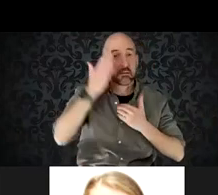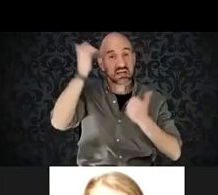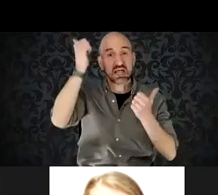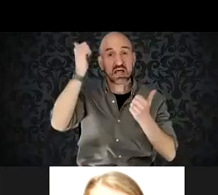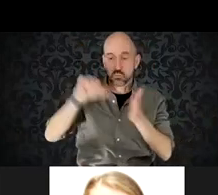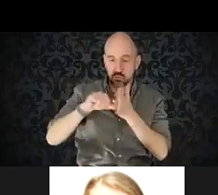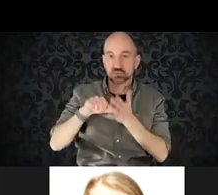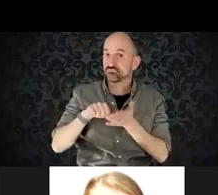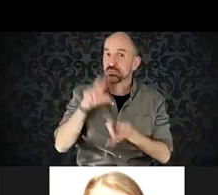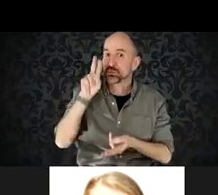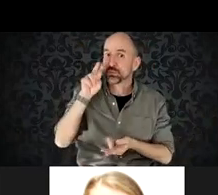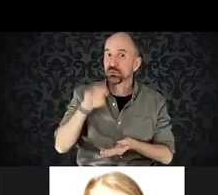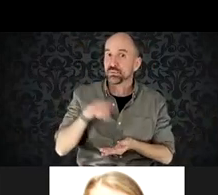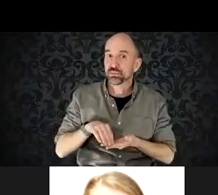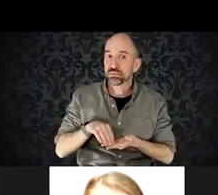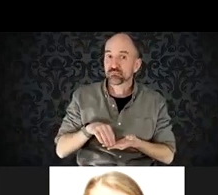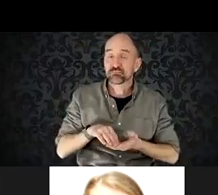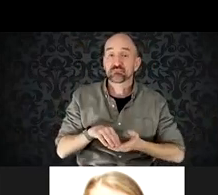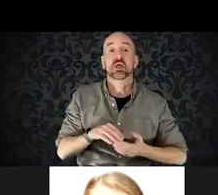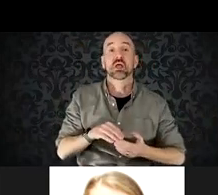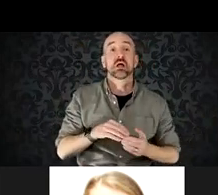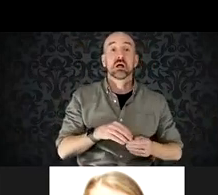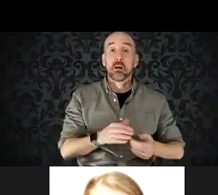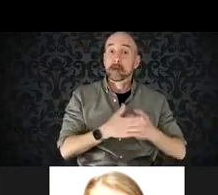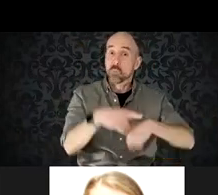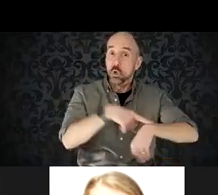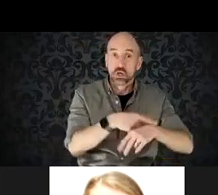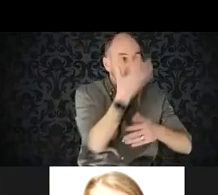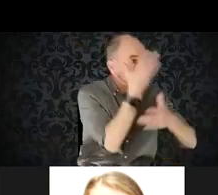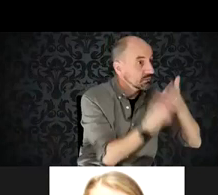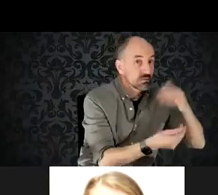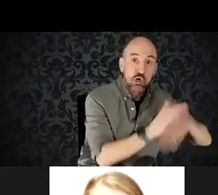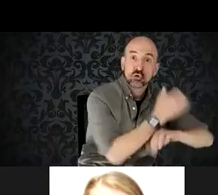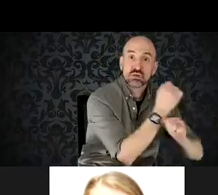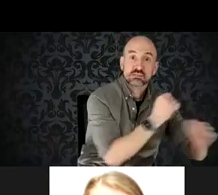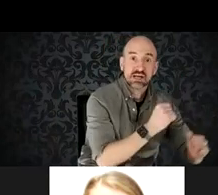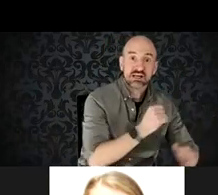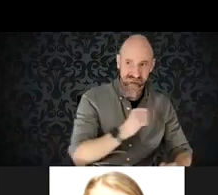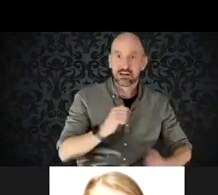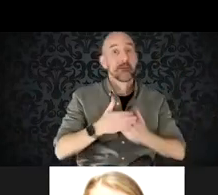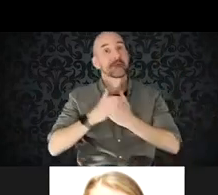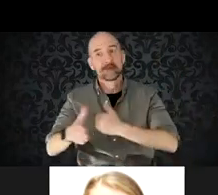Looking and caring for greenery and living plants helps to protect against mood disorders, depression, neurotic behaviour and